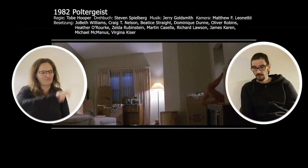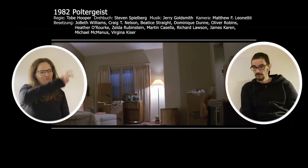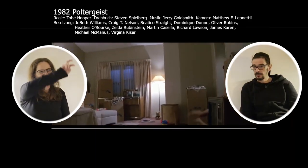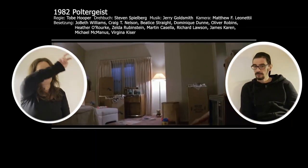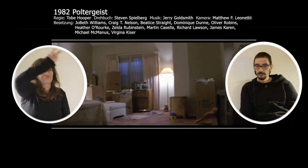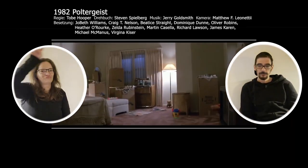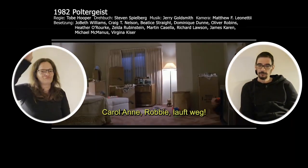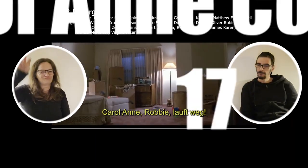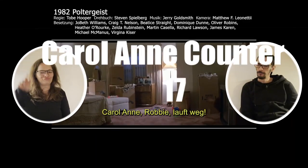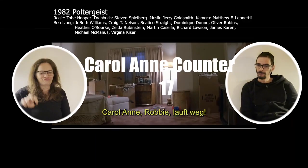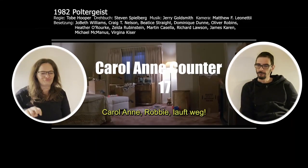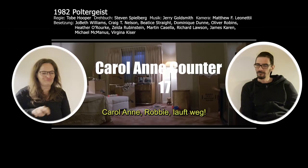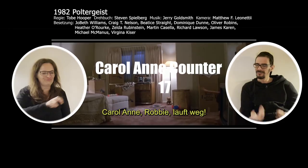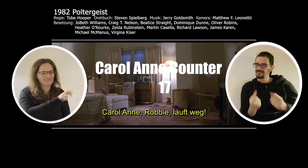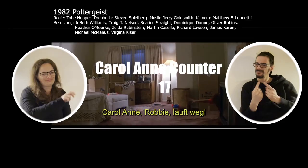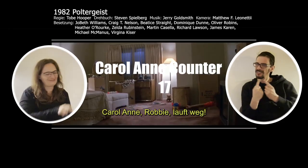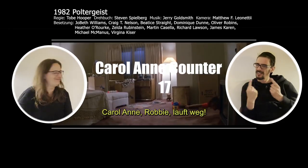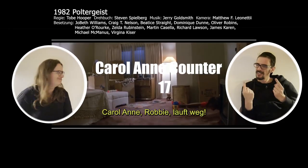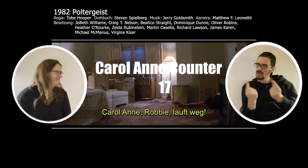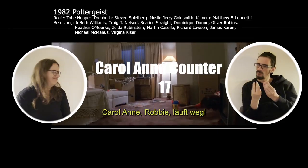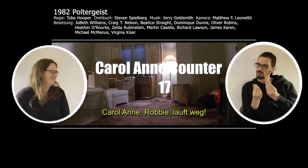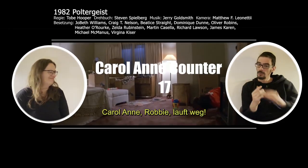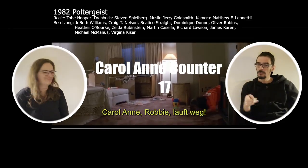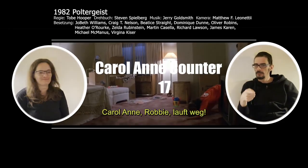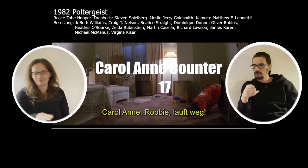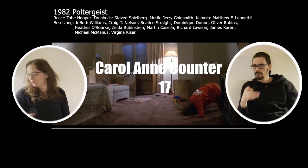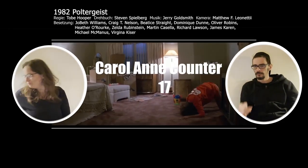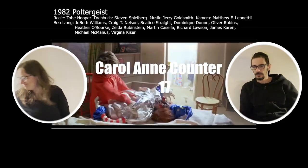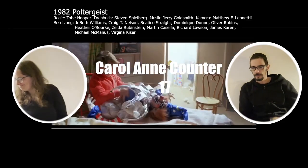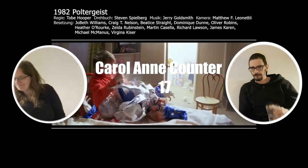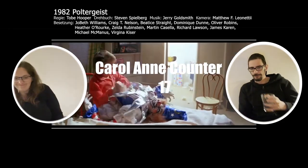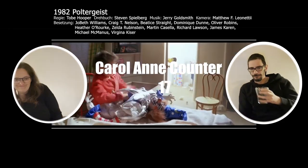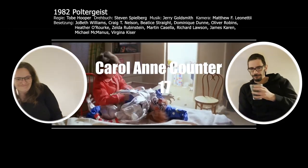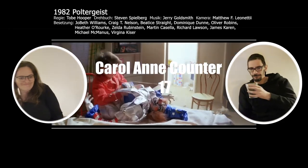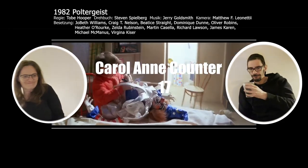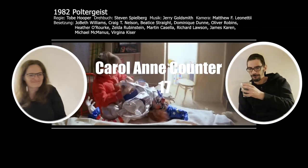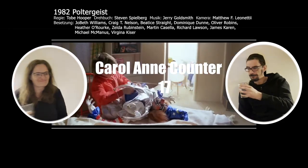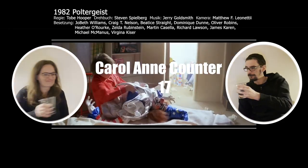Basically a pleasant tour of the room. The feeling for space. There's Carol again!